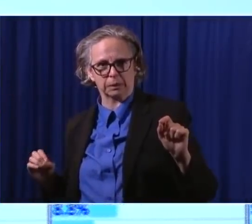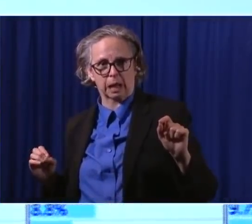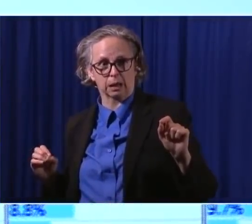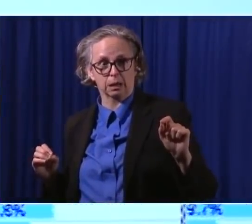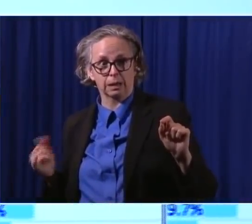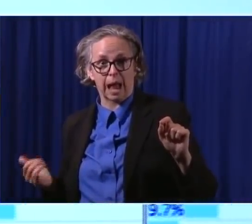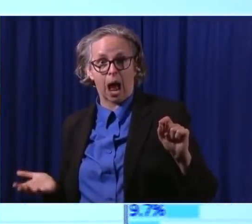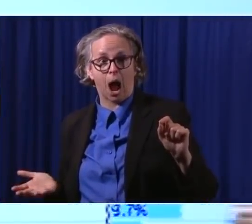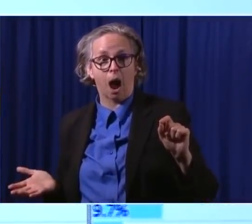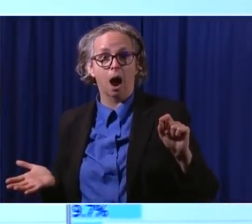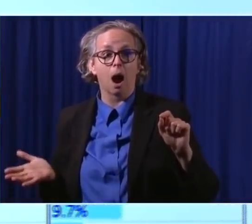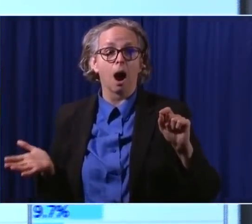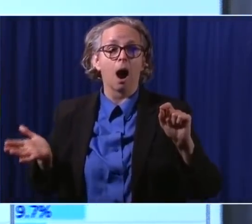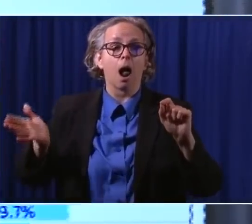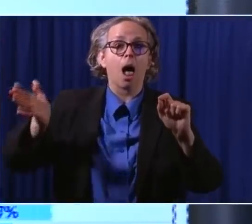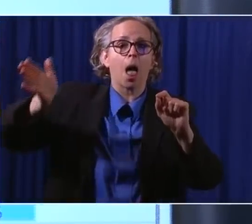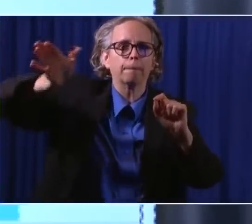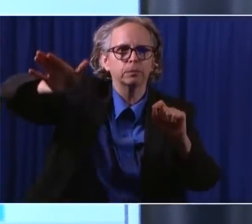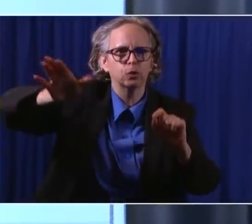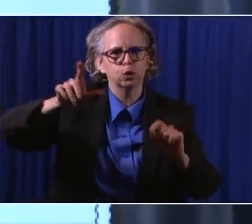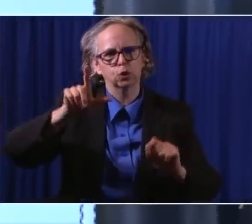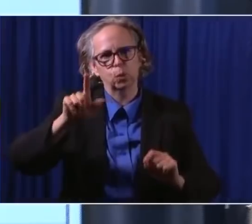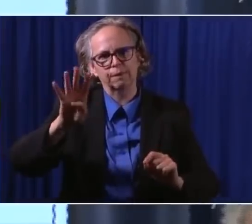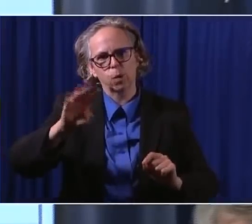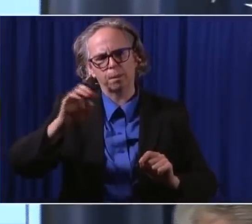BETWEEN THE AGES OF 20 AND 29,